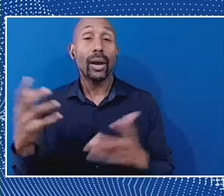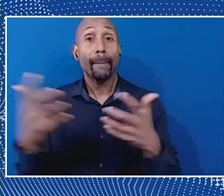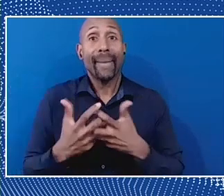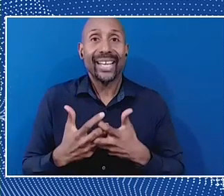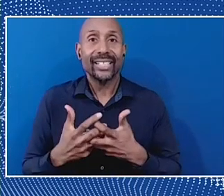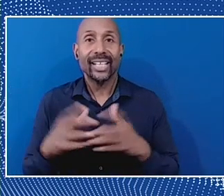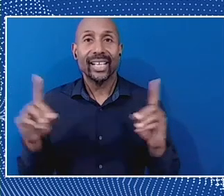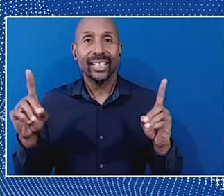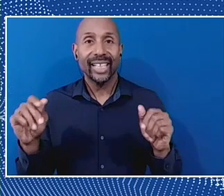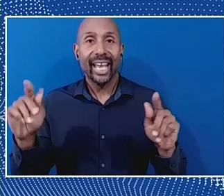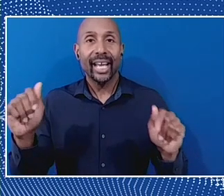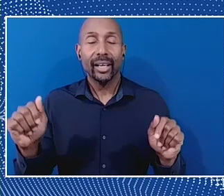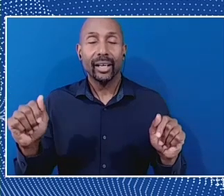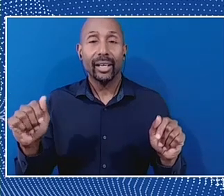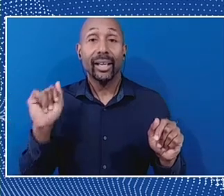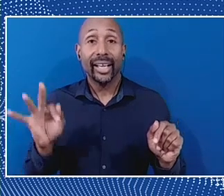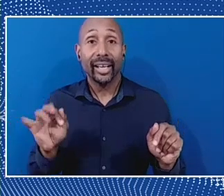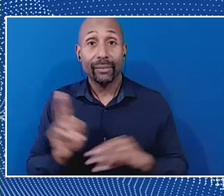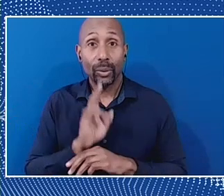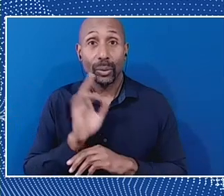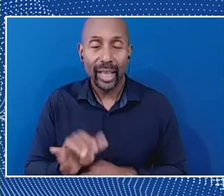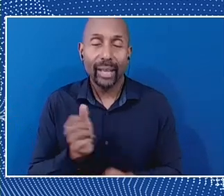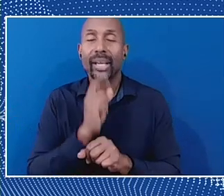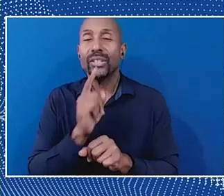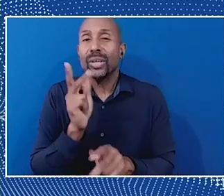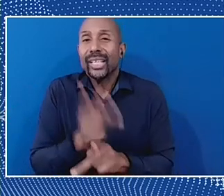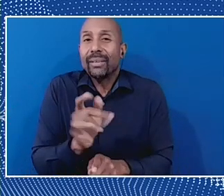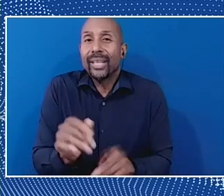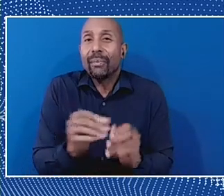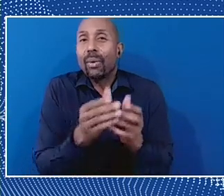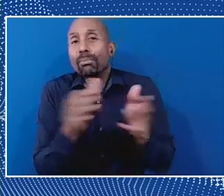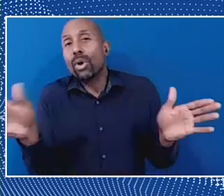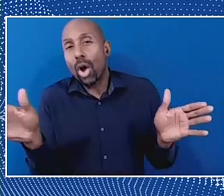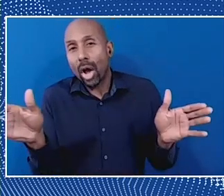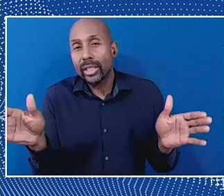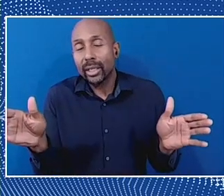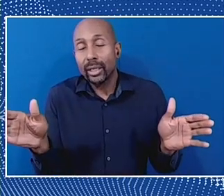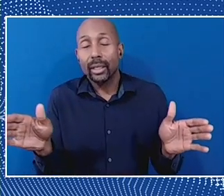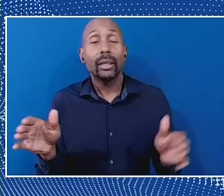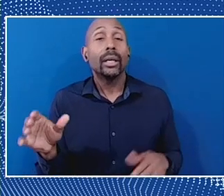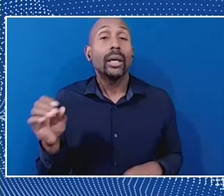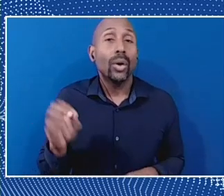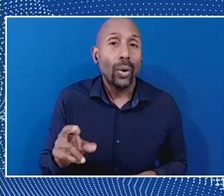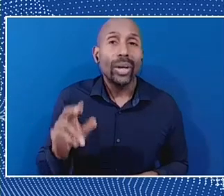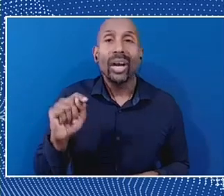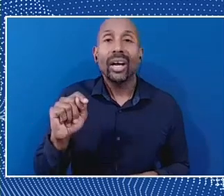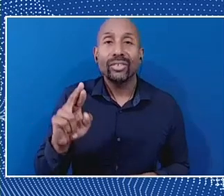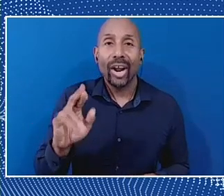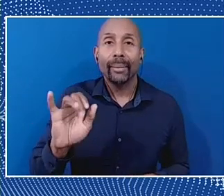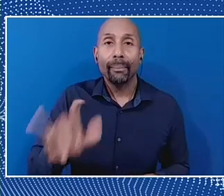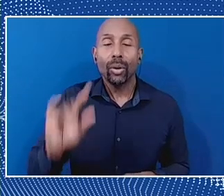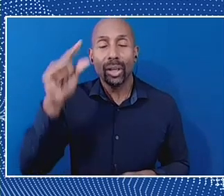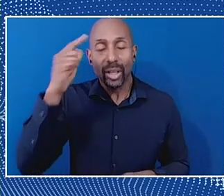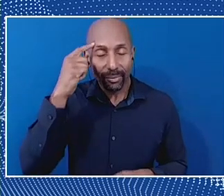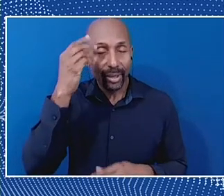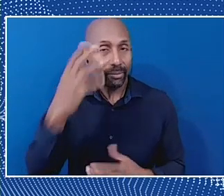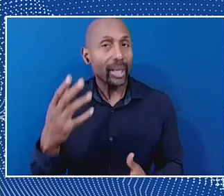as possible. I think there's, you know, maybe tribal government information, anything like that that could potentially be shared and be really useful in this